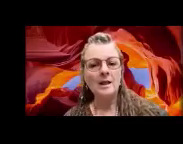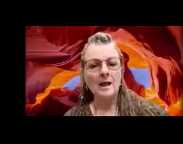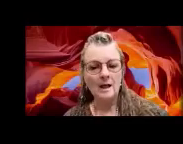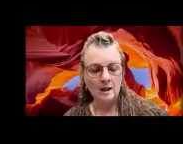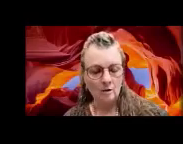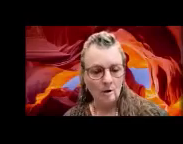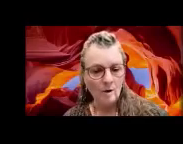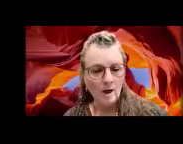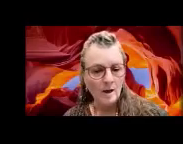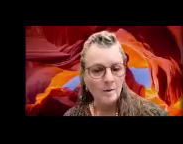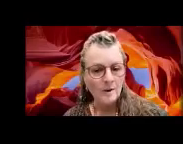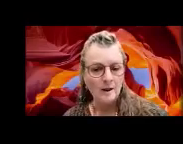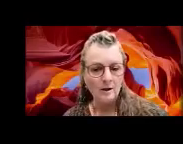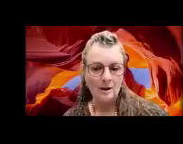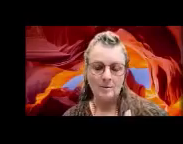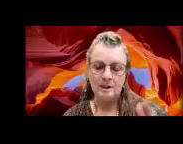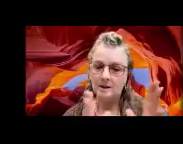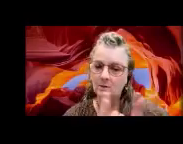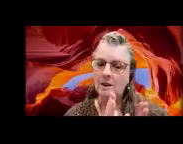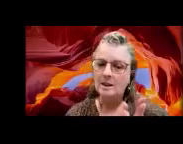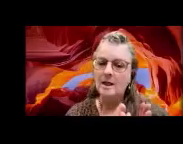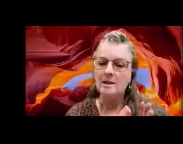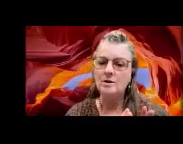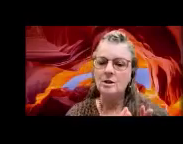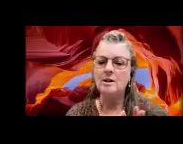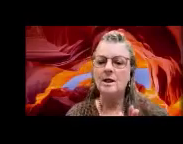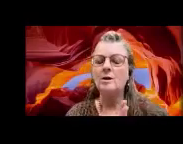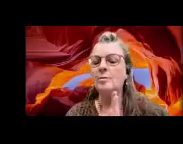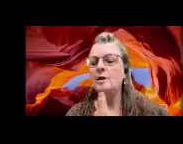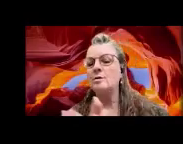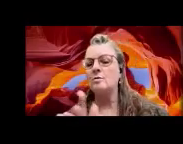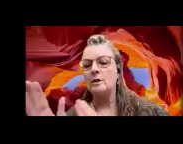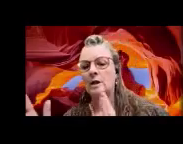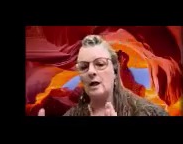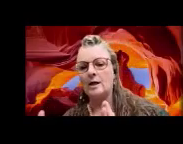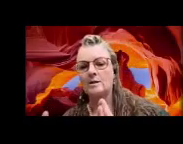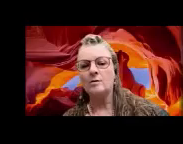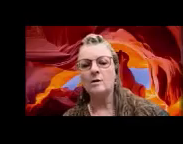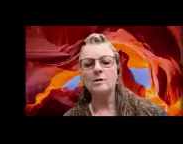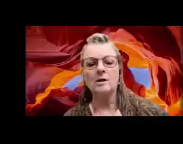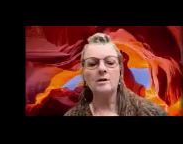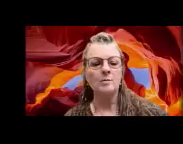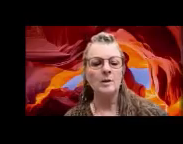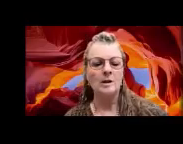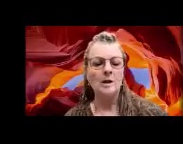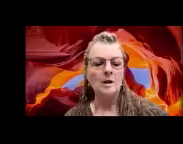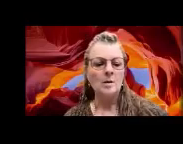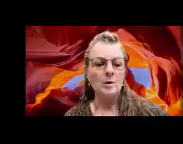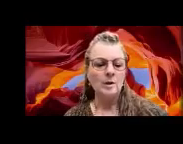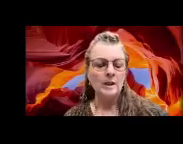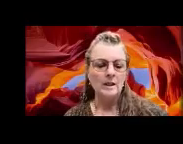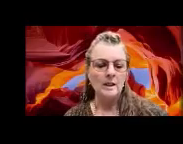they grow up, they're going to still be in that interest, and their peers will not, and so they'll start to be bullied and